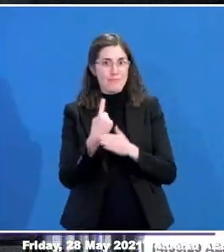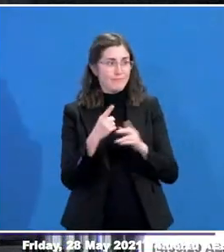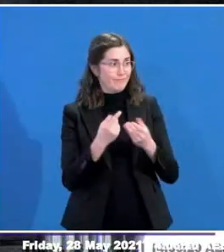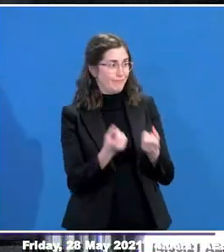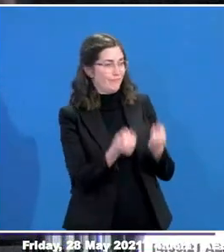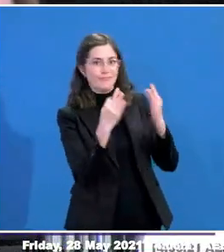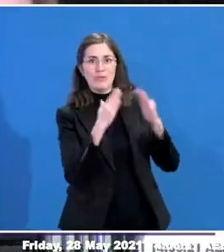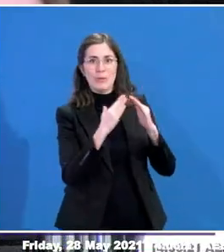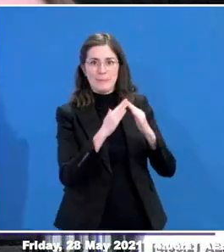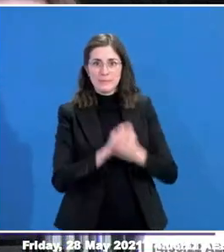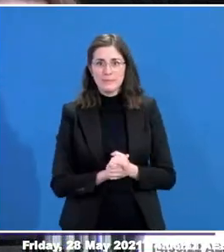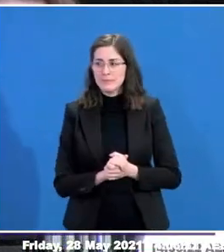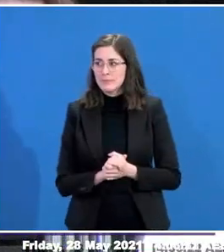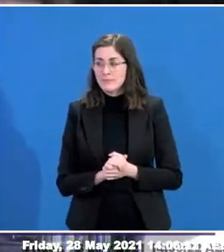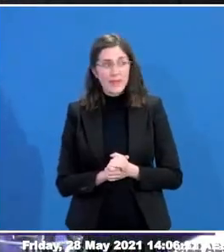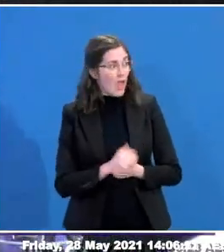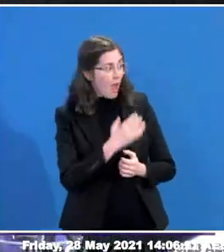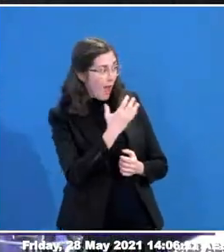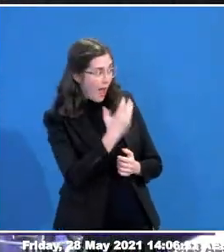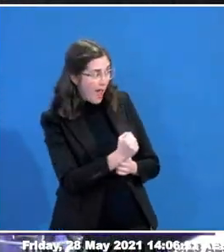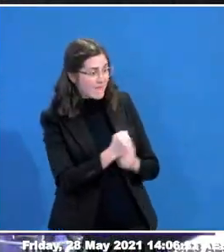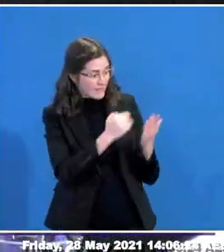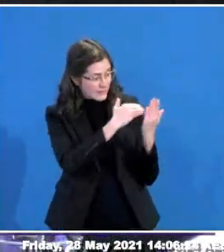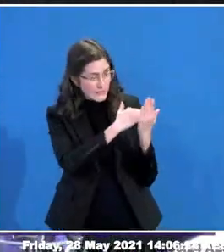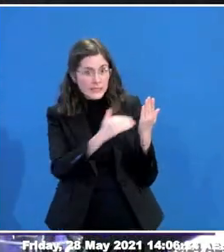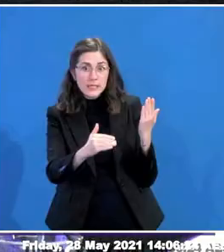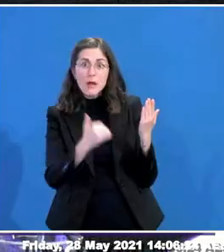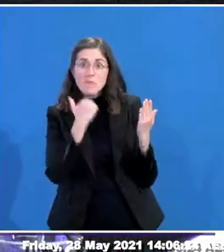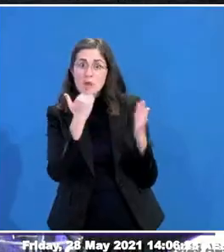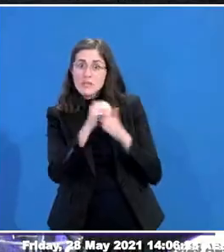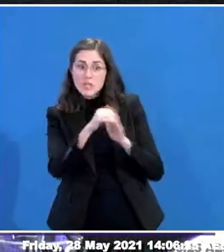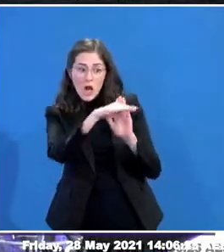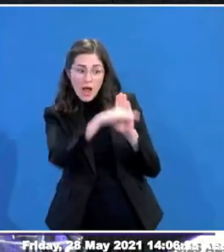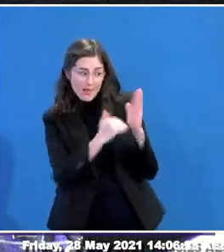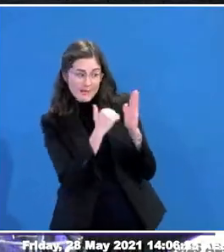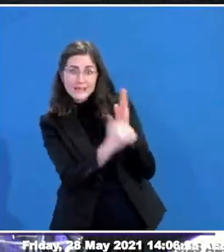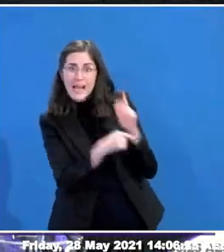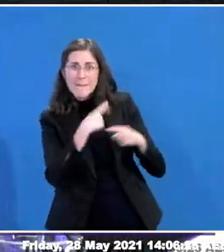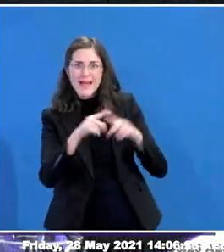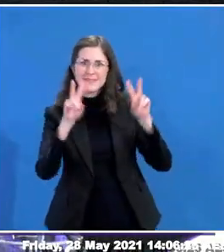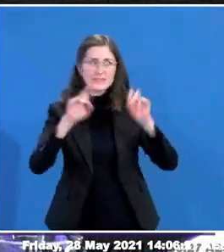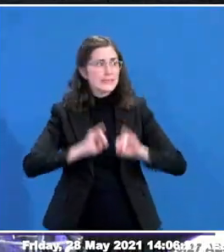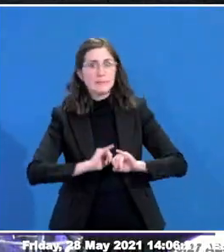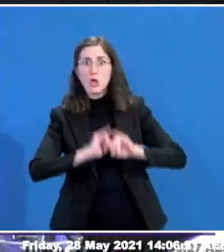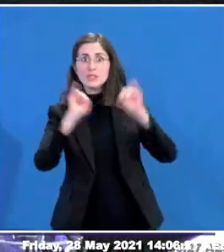Is there a category of crisis funding that relates to accommodation? MR McNAUGHTON: It is not crisis funding as such, usually what we